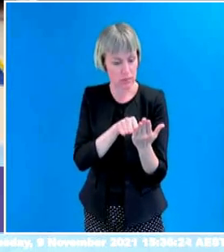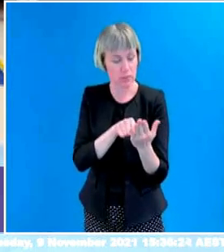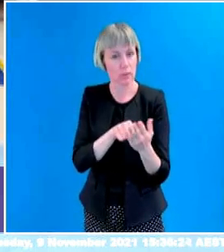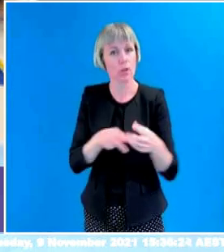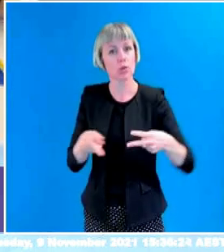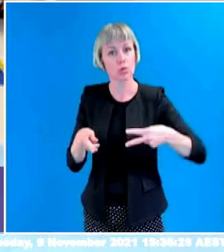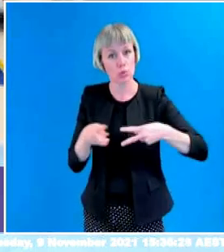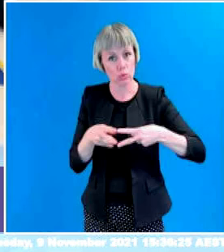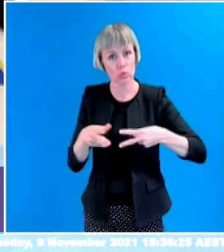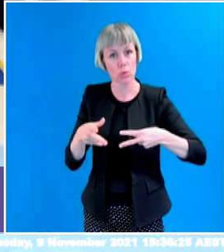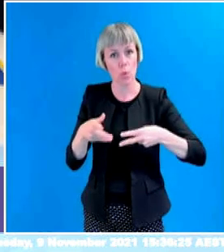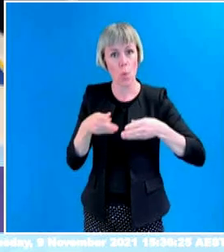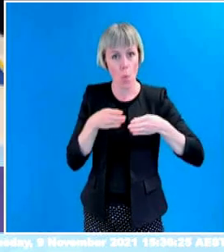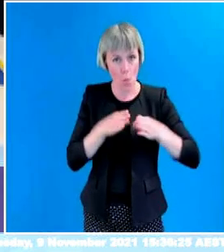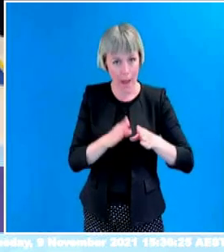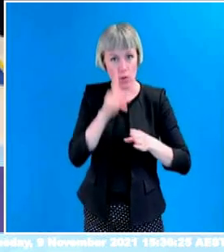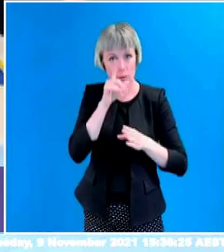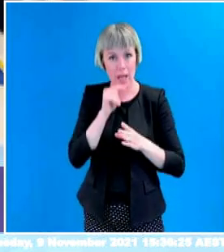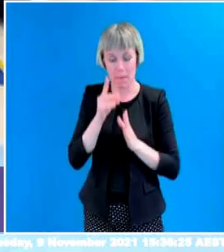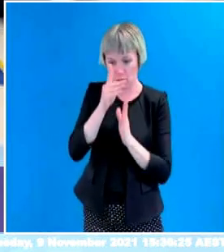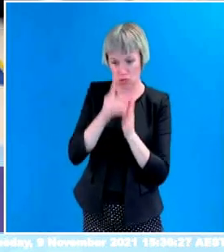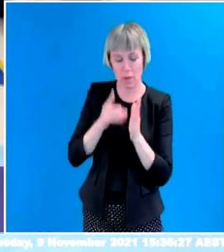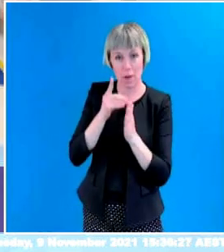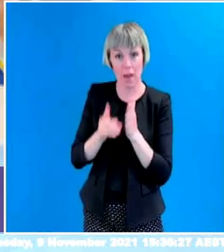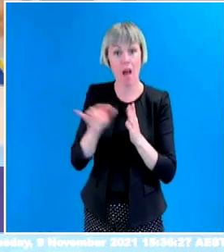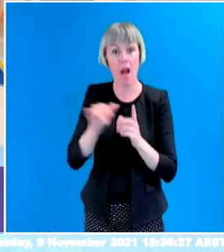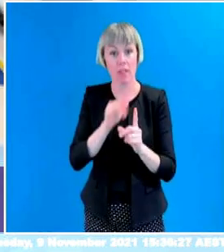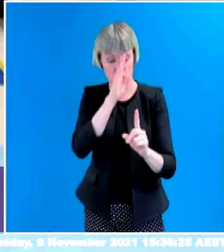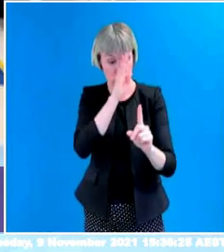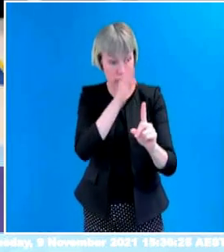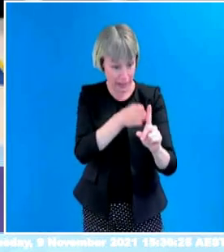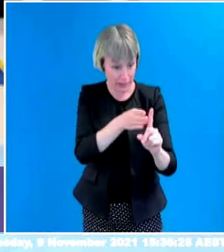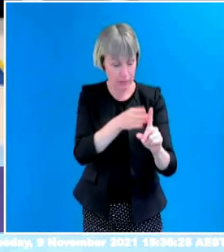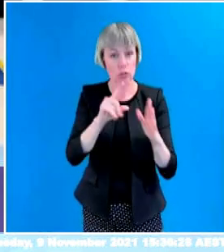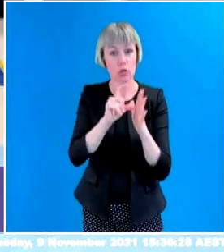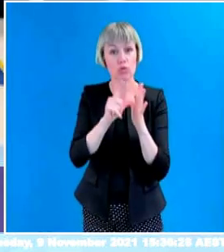discriminated against, one is indirect, one is direct, and then of course we saw